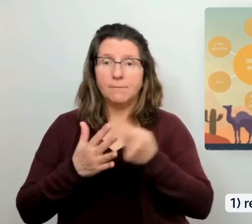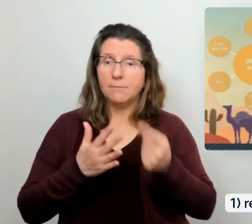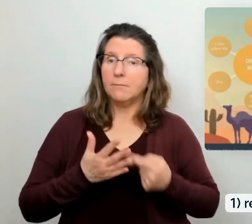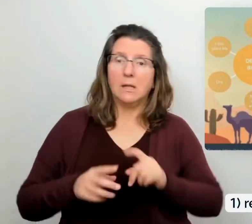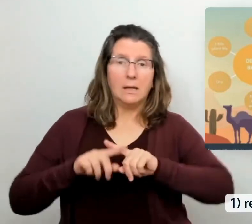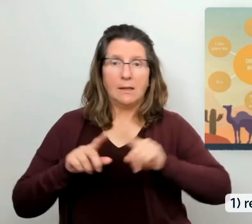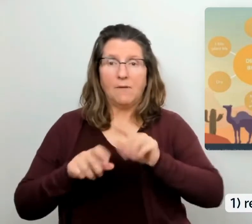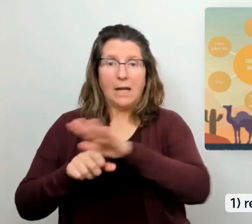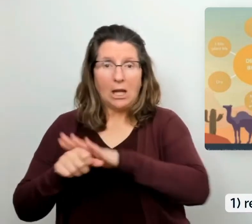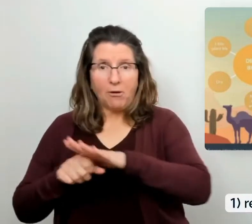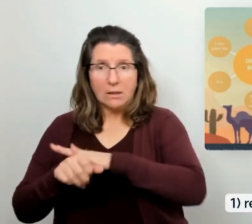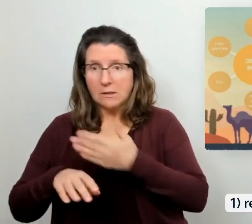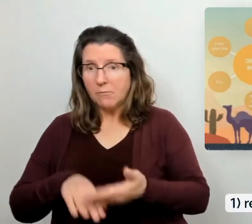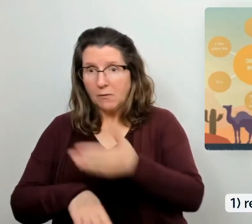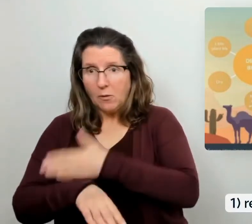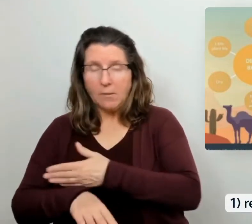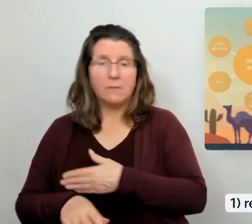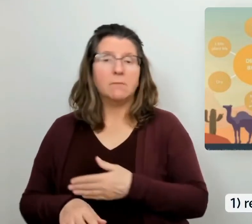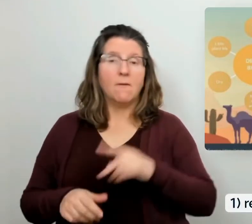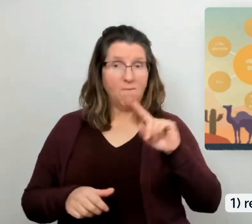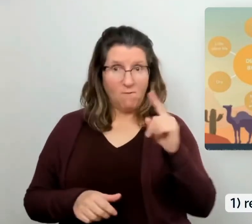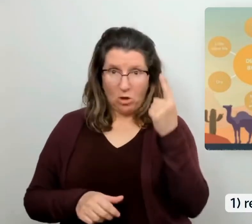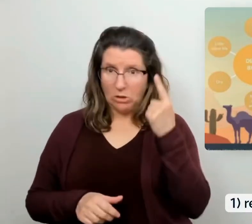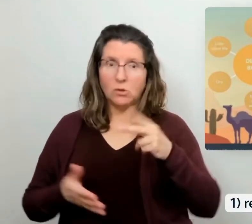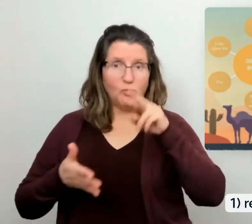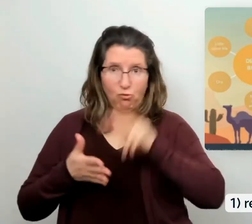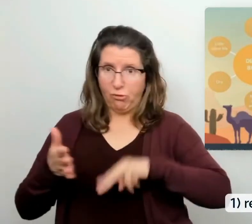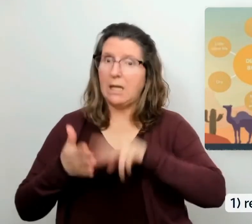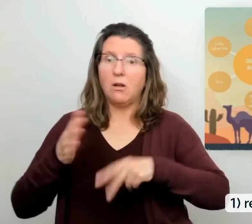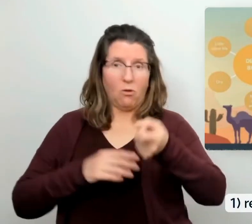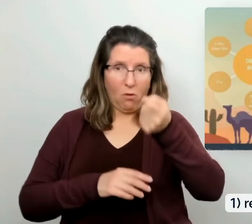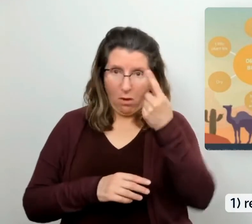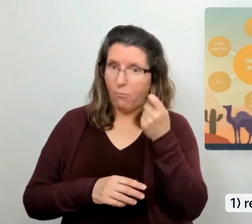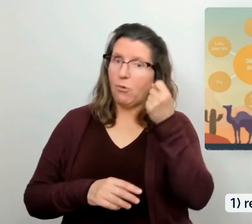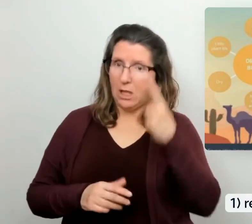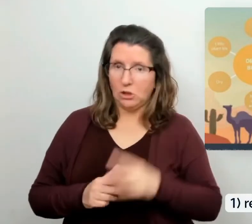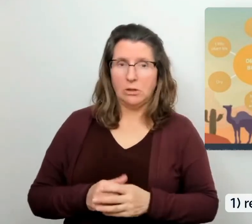Performance improved in the following areas: First, in reading comprehension.